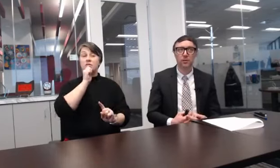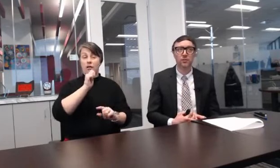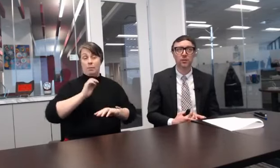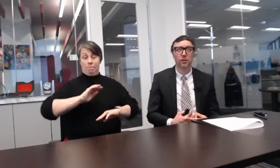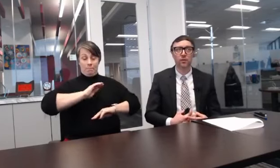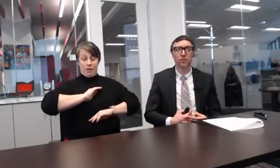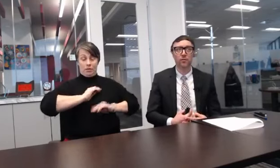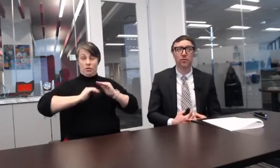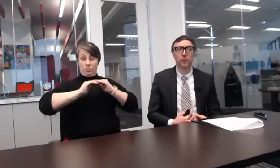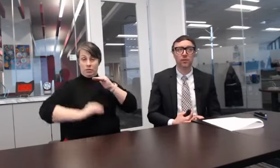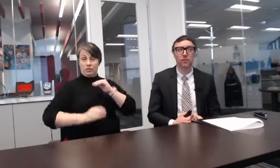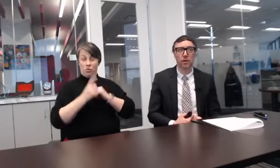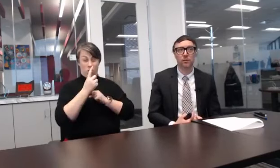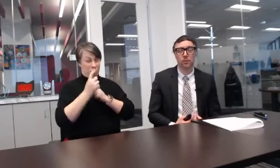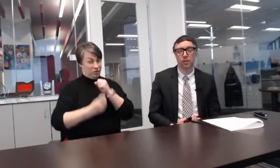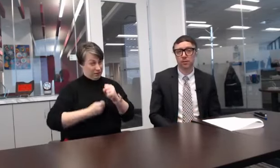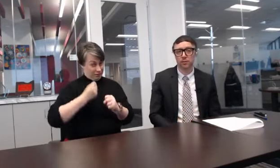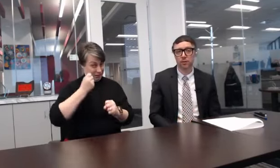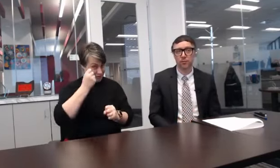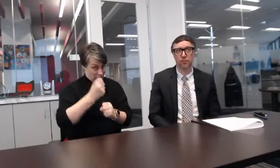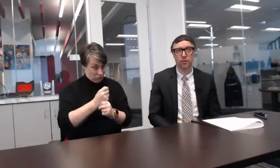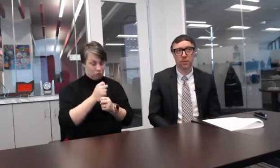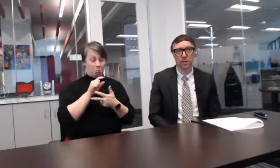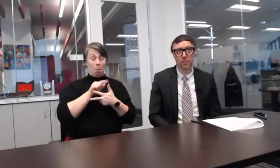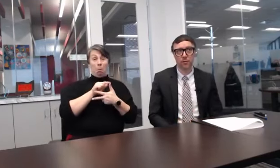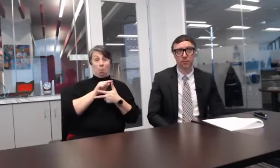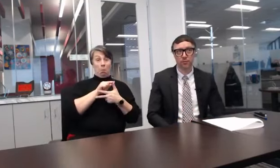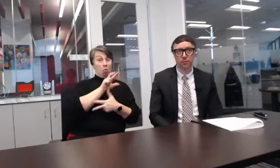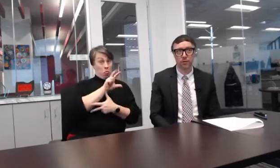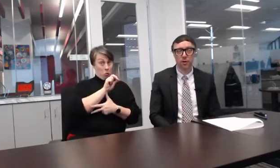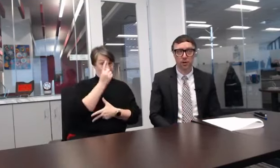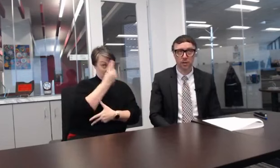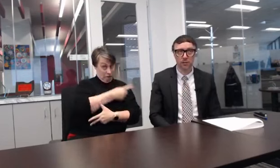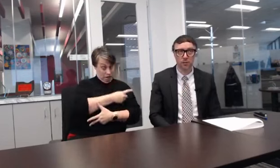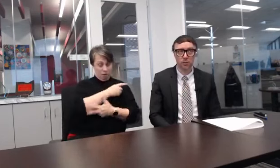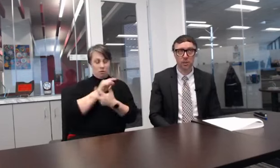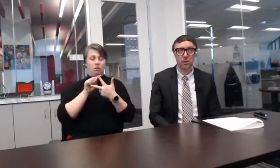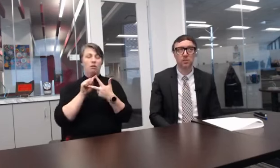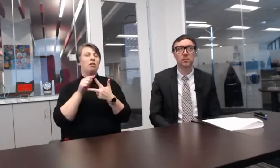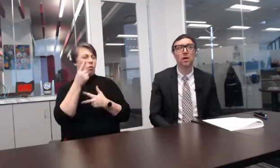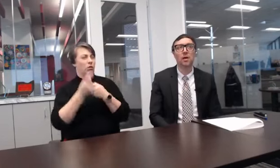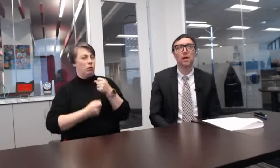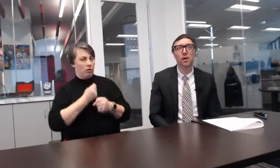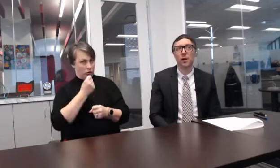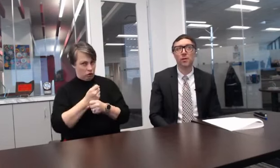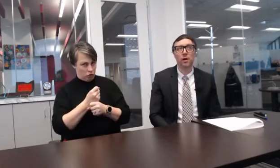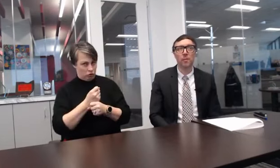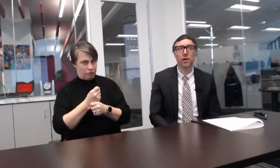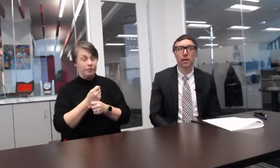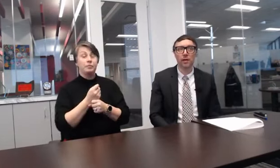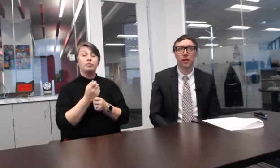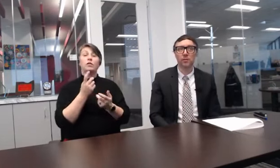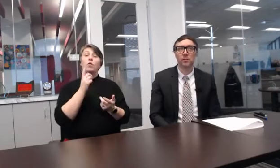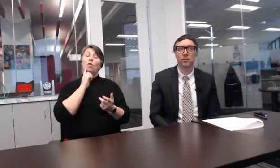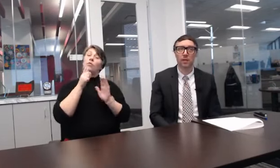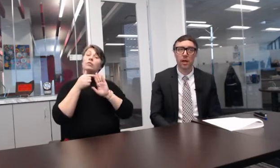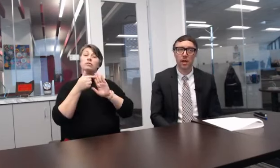So there's also a list of examples for a Current Need situation. The primary caregiver is declining